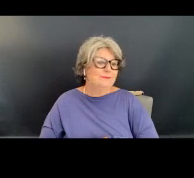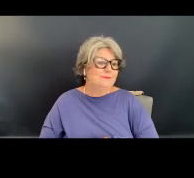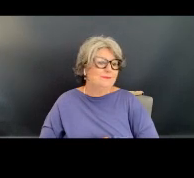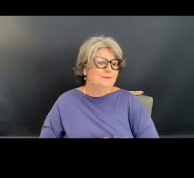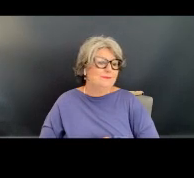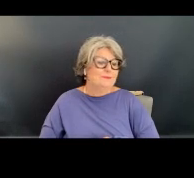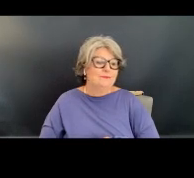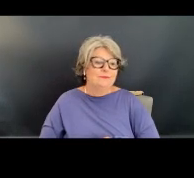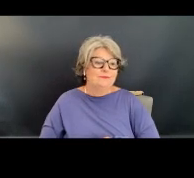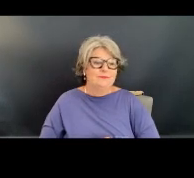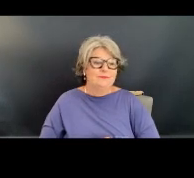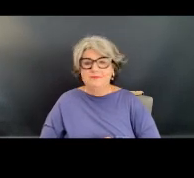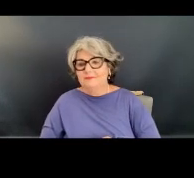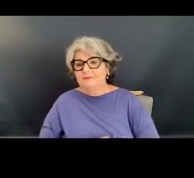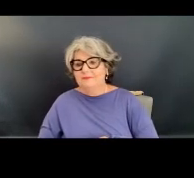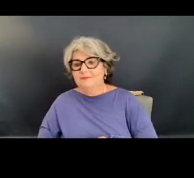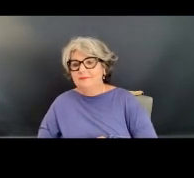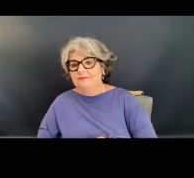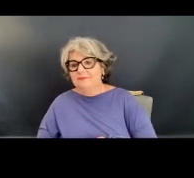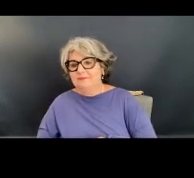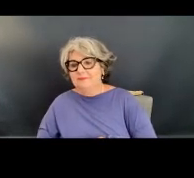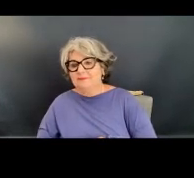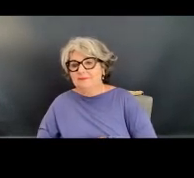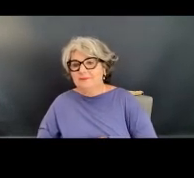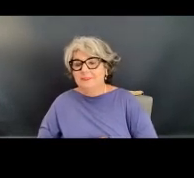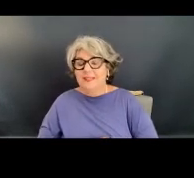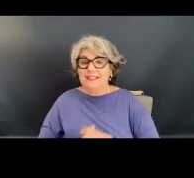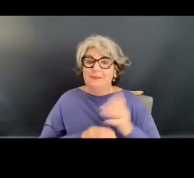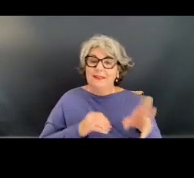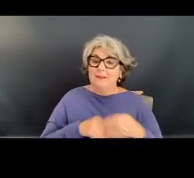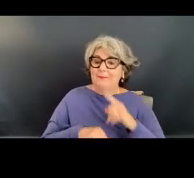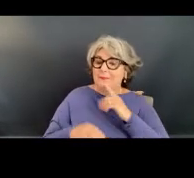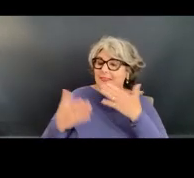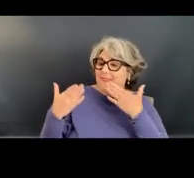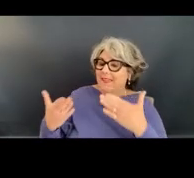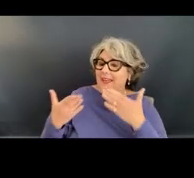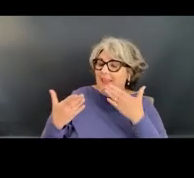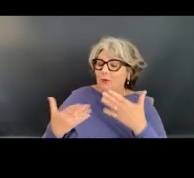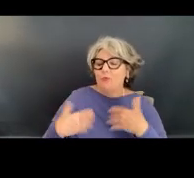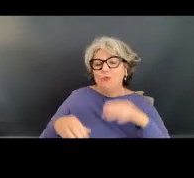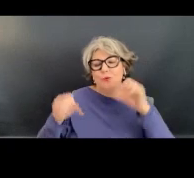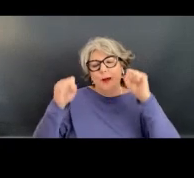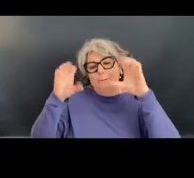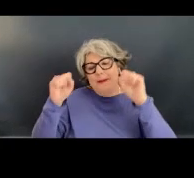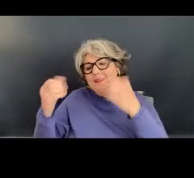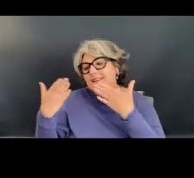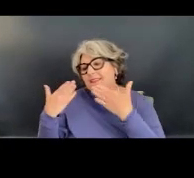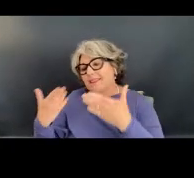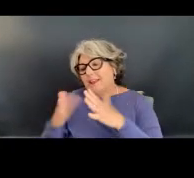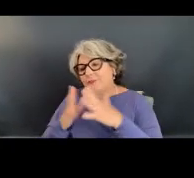Yeah, I was giving you a little extra because we had a little bit of time, but thank you. That was amazing. Thank you so much for sharing.